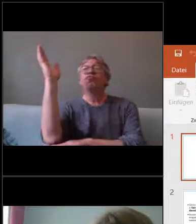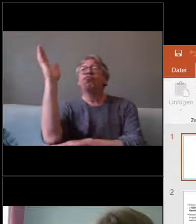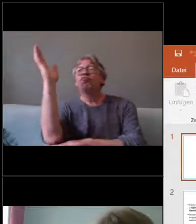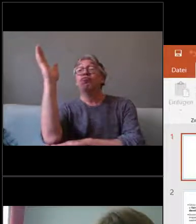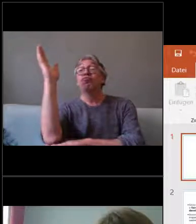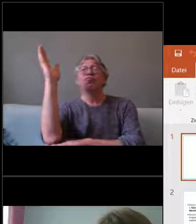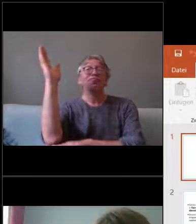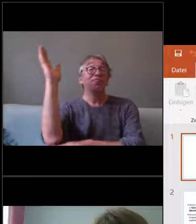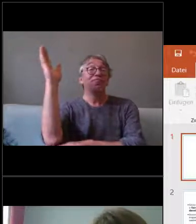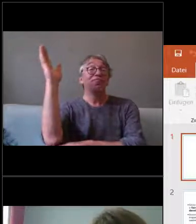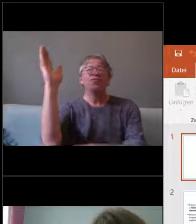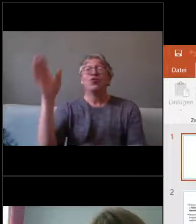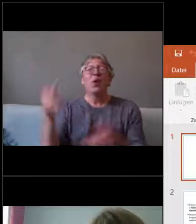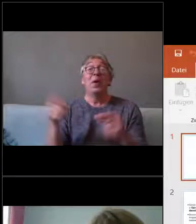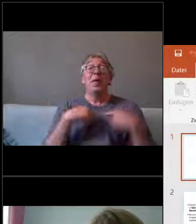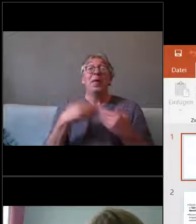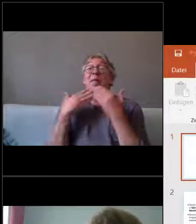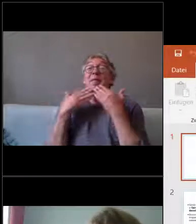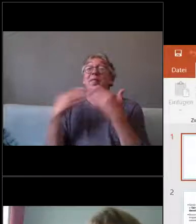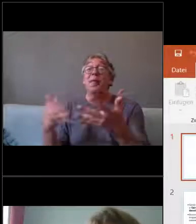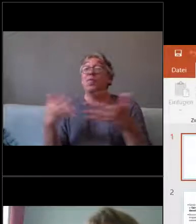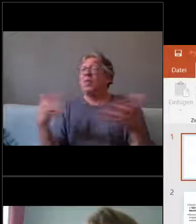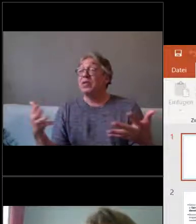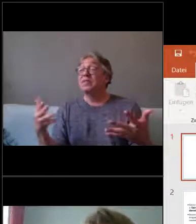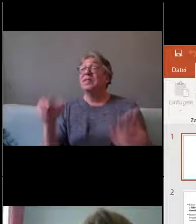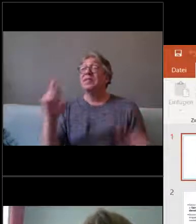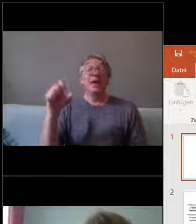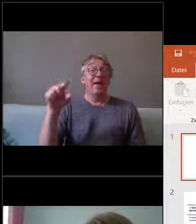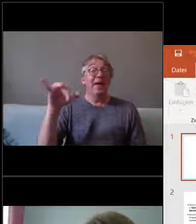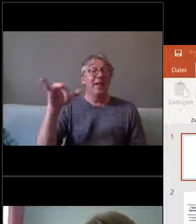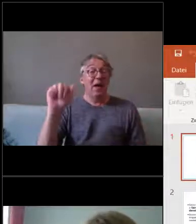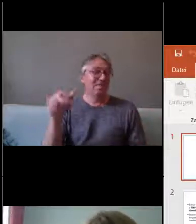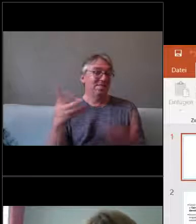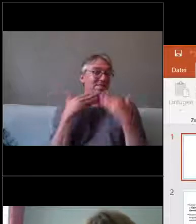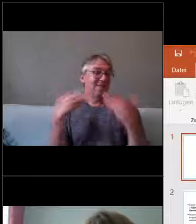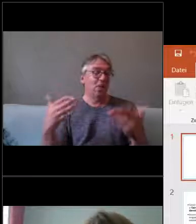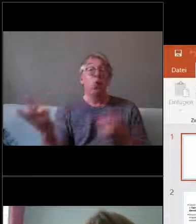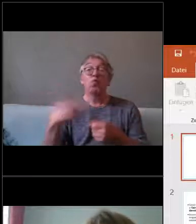Thank you for joining us, Regina. You have 15 minutes.